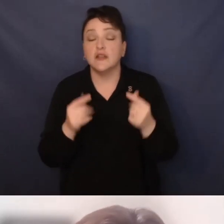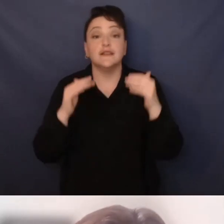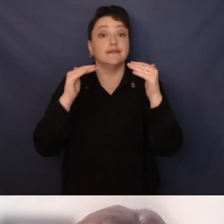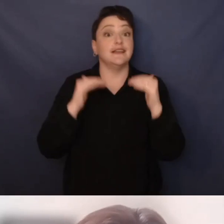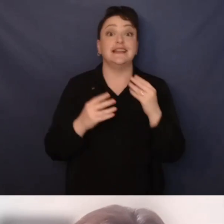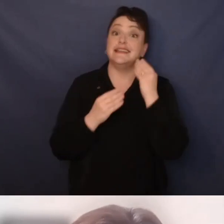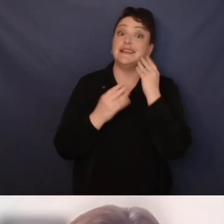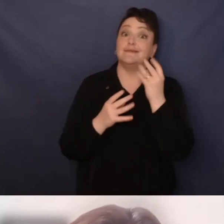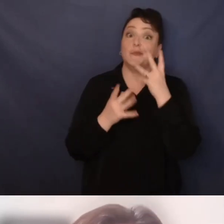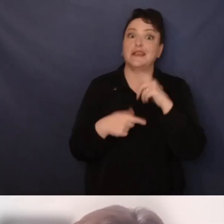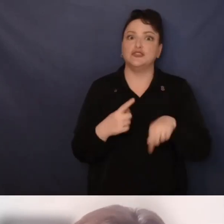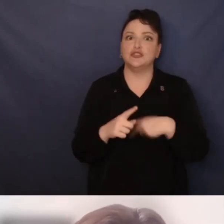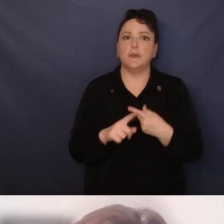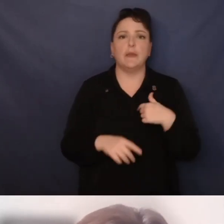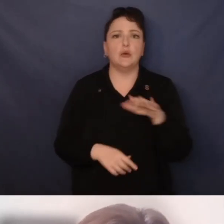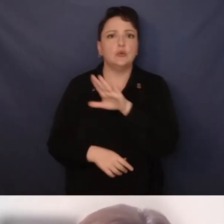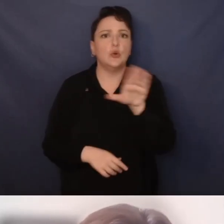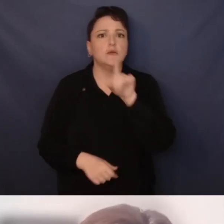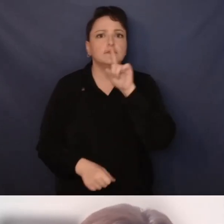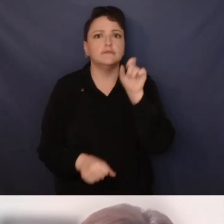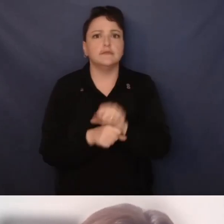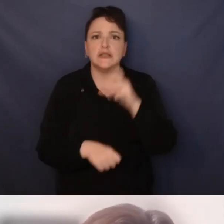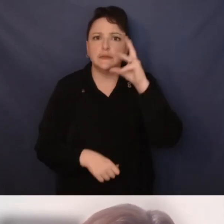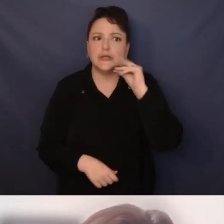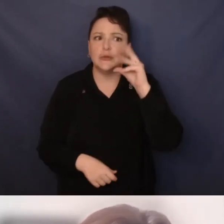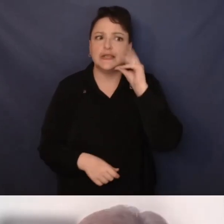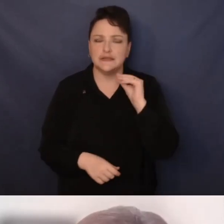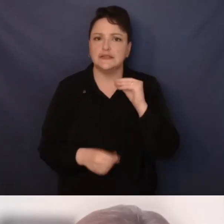those next steps, too. >> CLAUDIA CENTER: